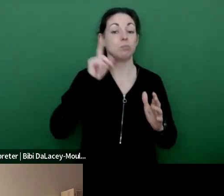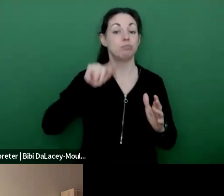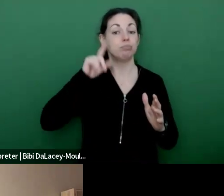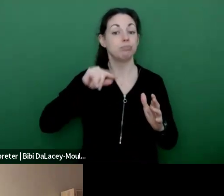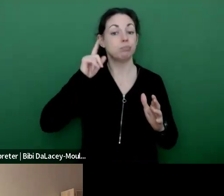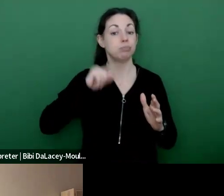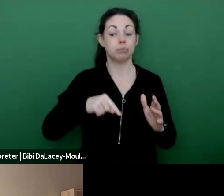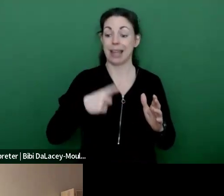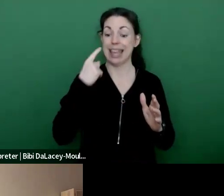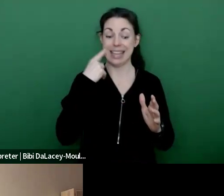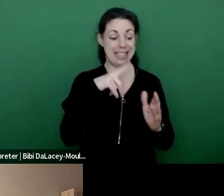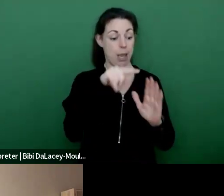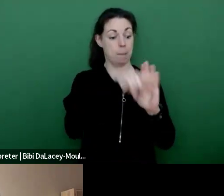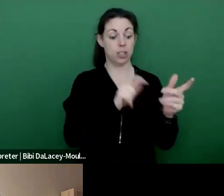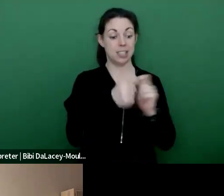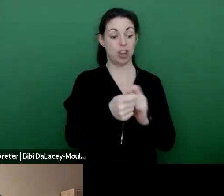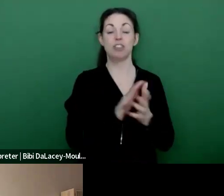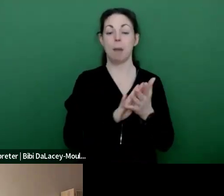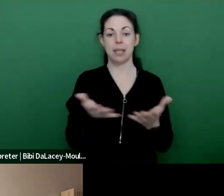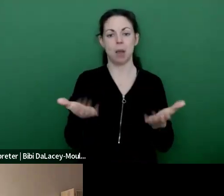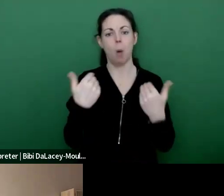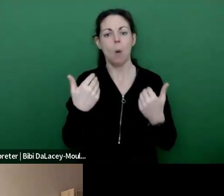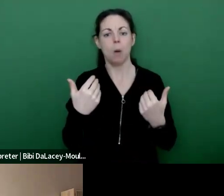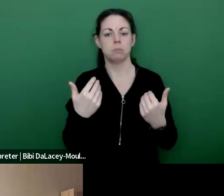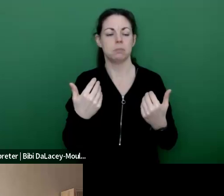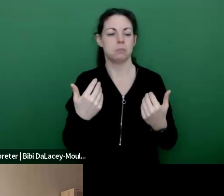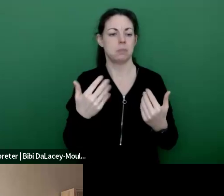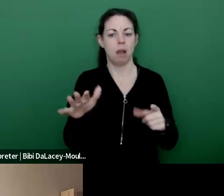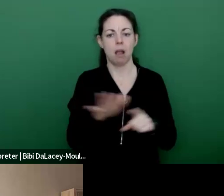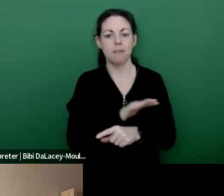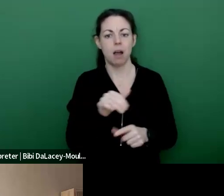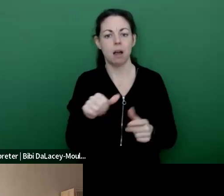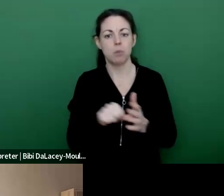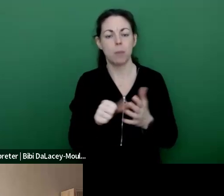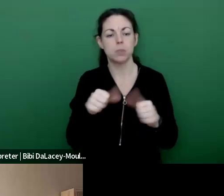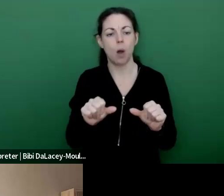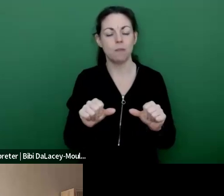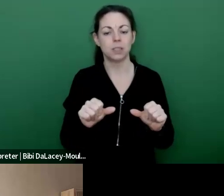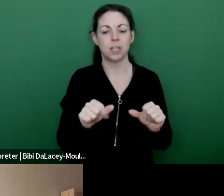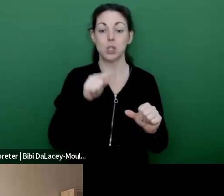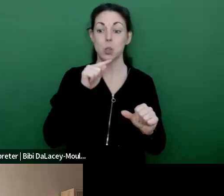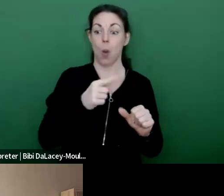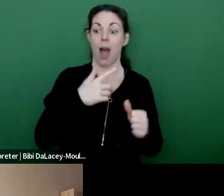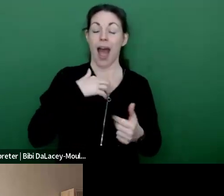easily prevented that. So it was a very fulfilling area of work, and at least the aim of doing as